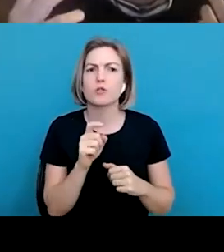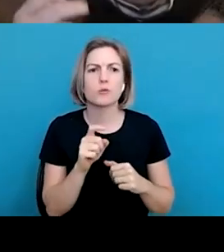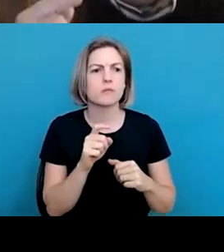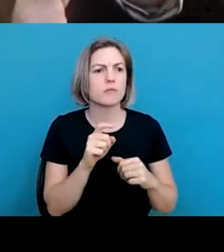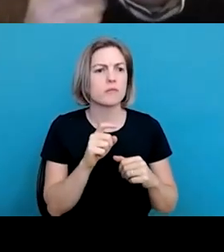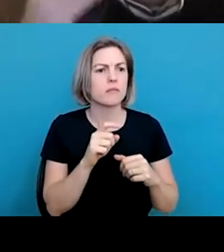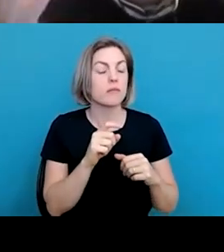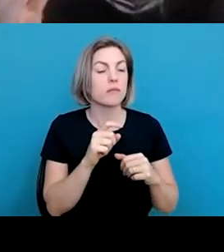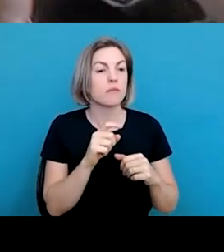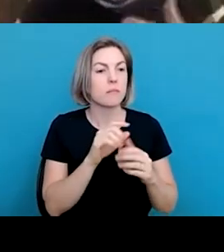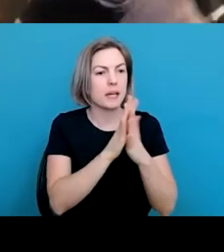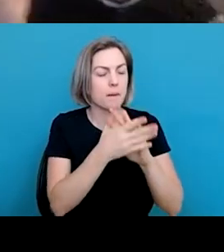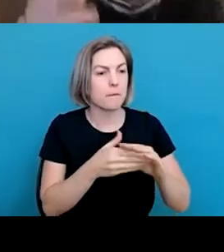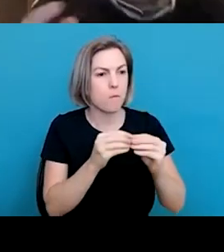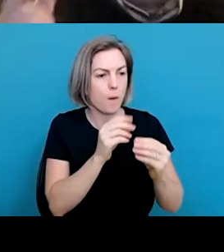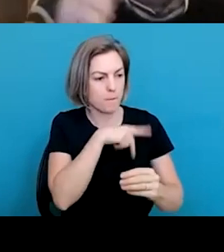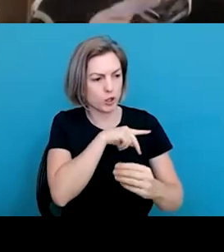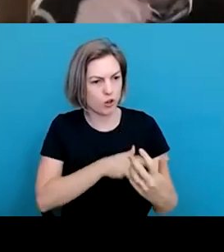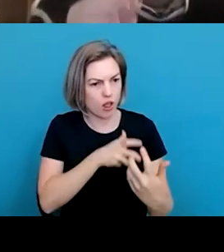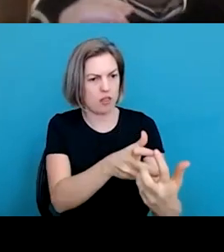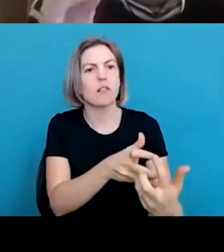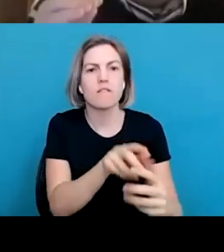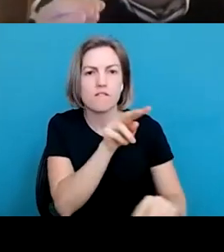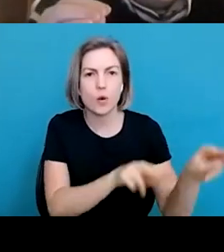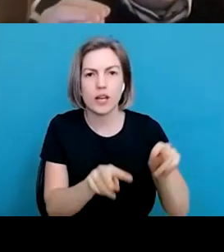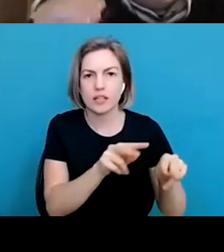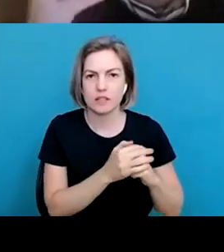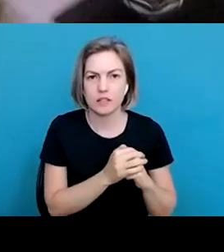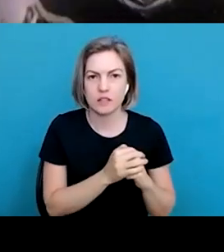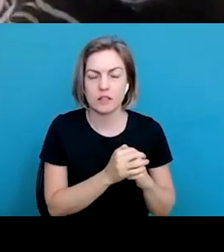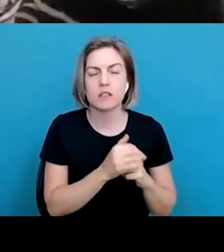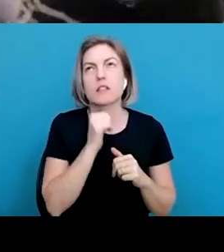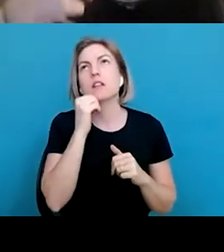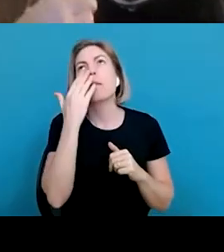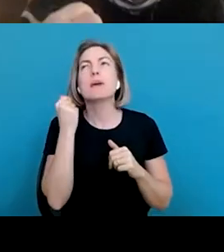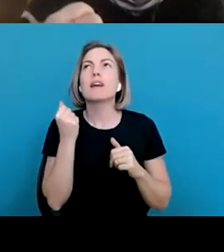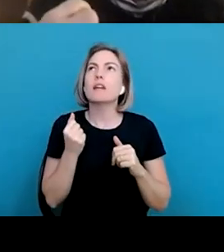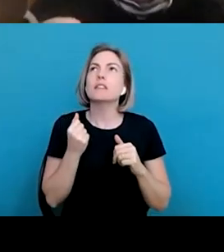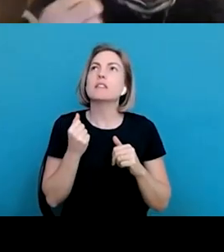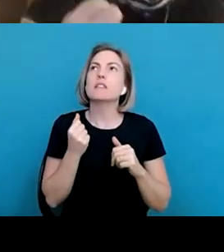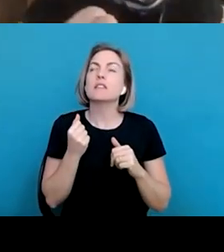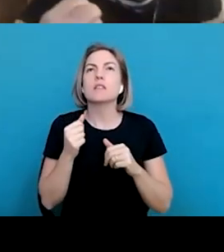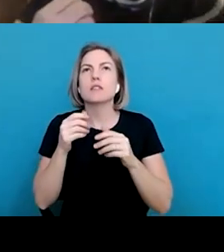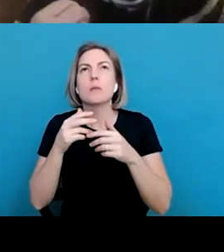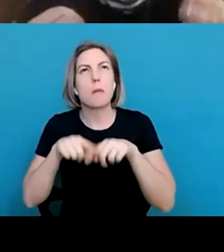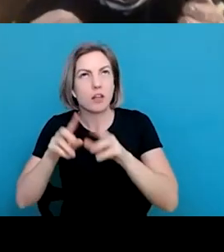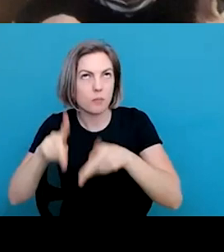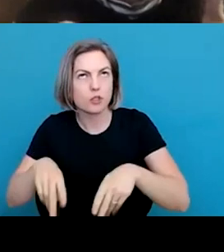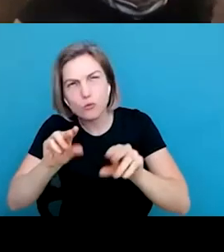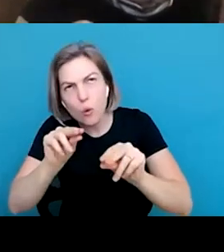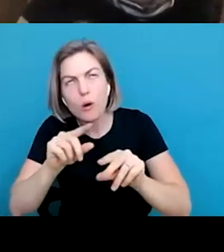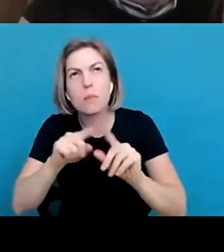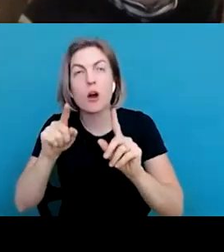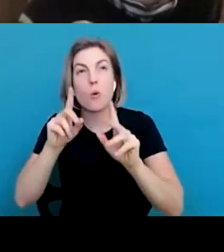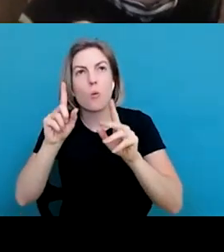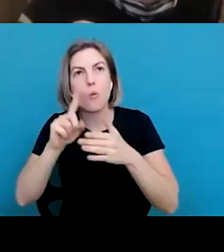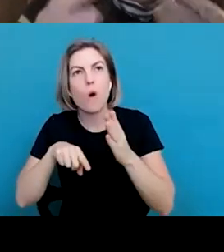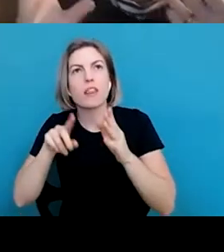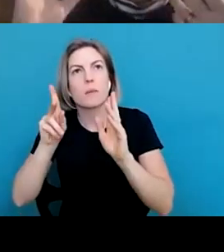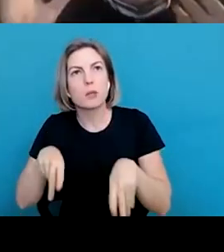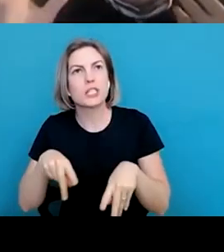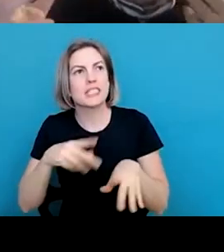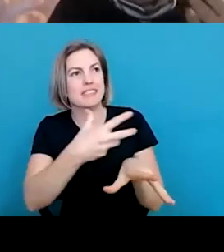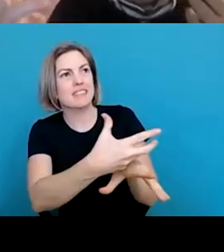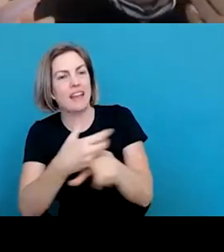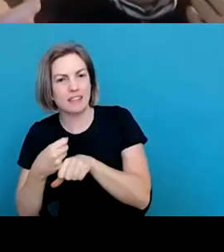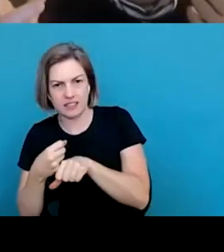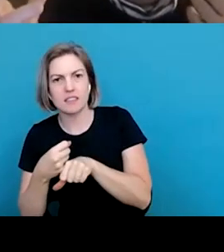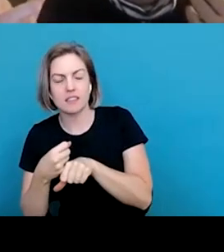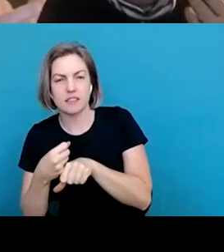Not again because of who is the human but what is the human getting? So guiding mechanisms